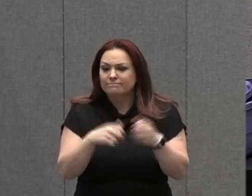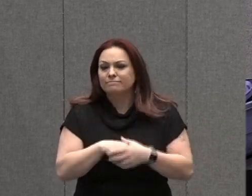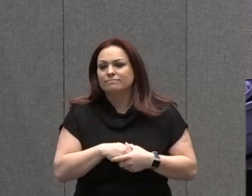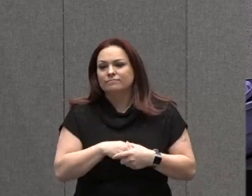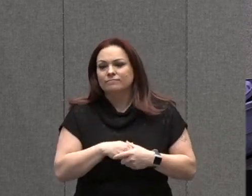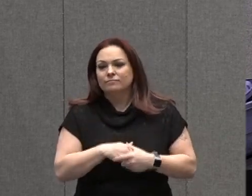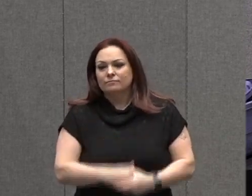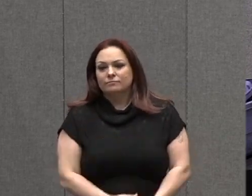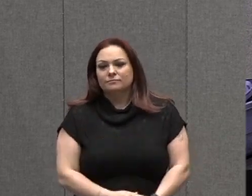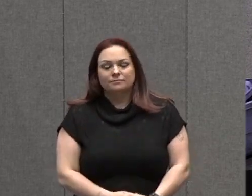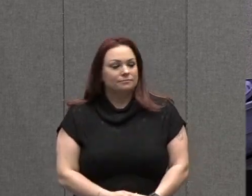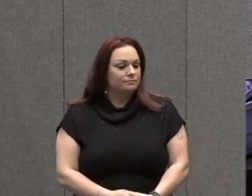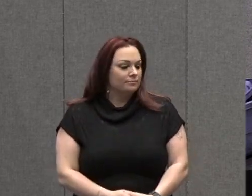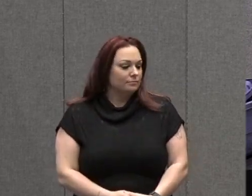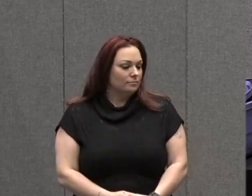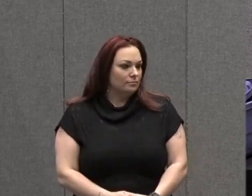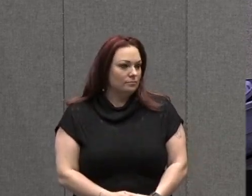Okay what's the next one?